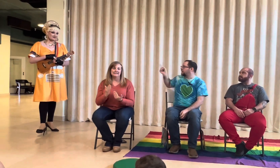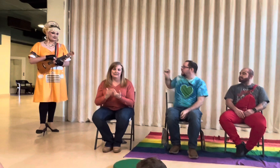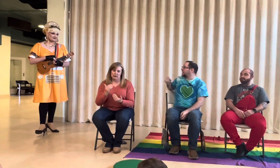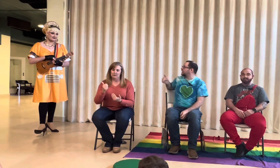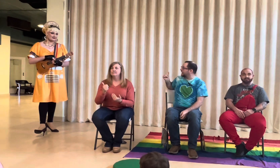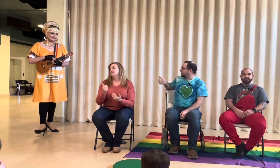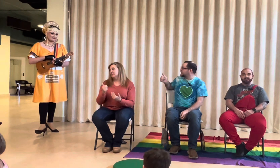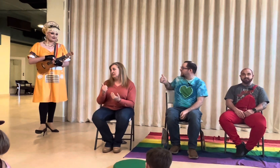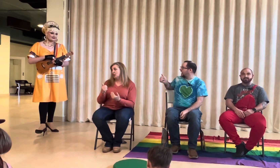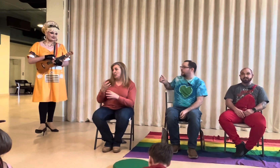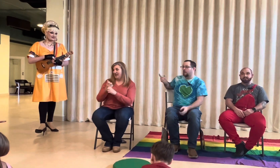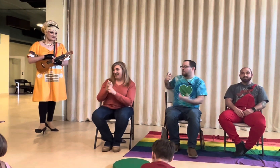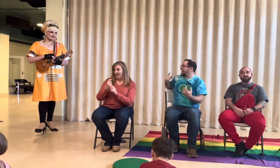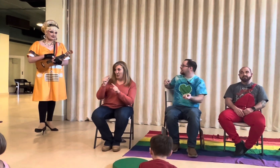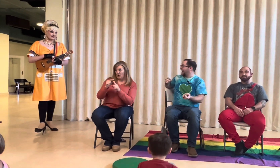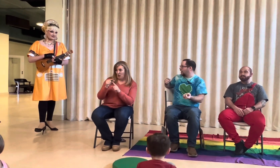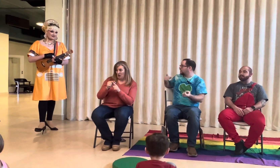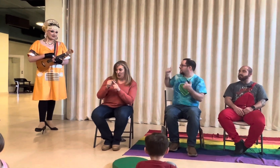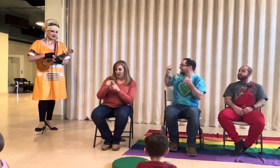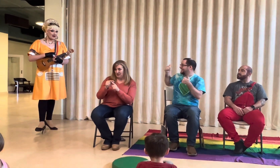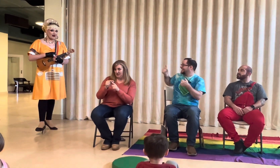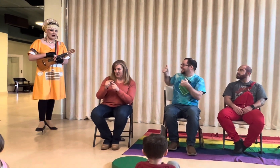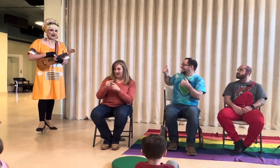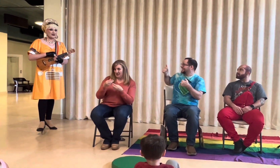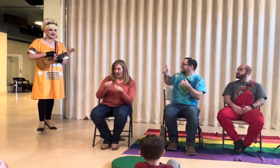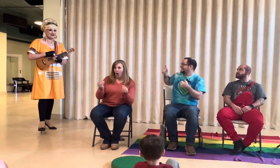if you've got the lyrics for that, if you want to pass them out. CALI: I don't have